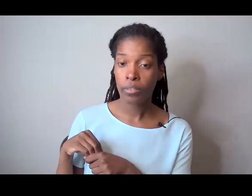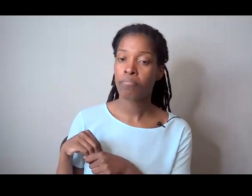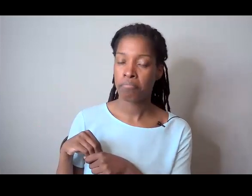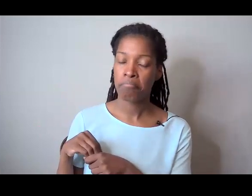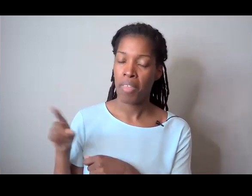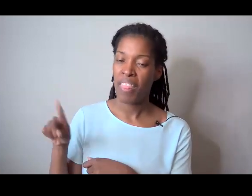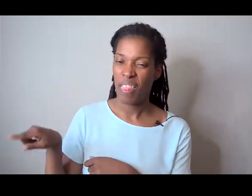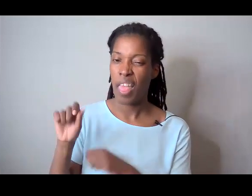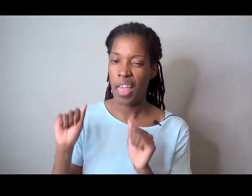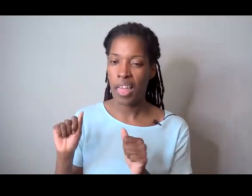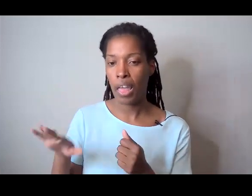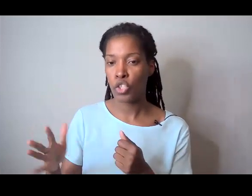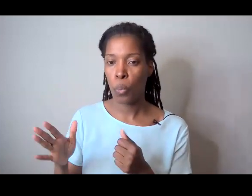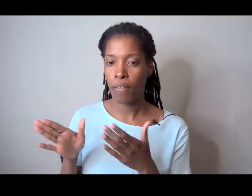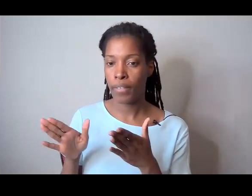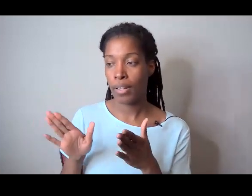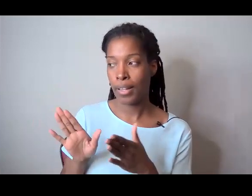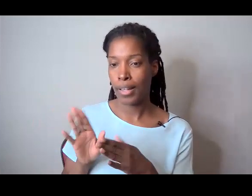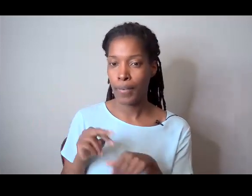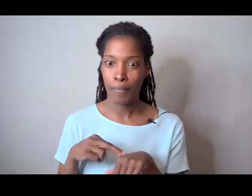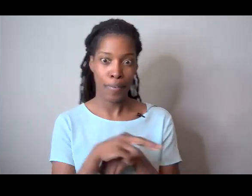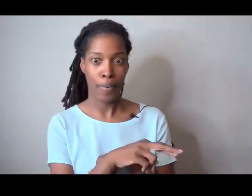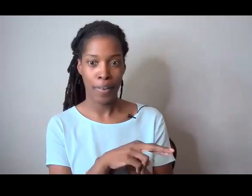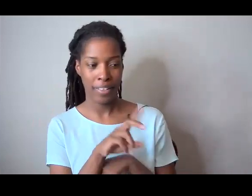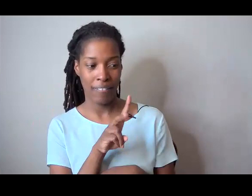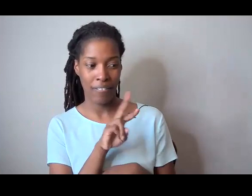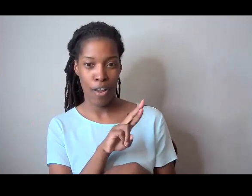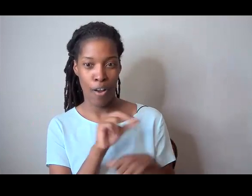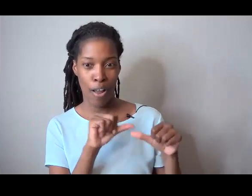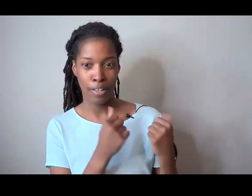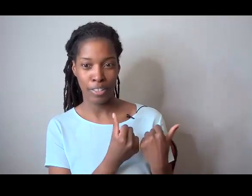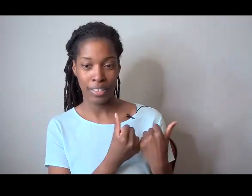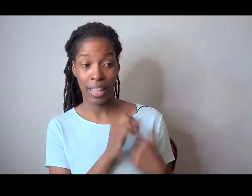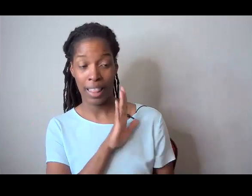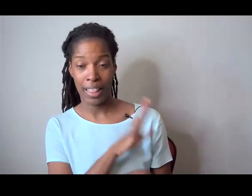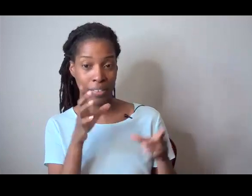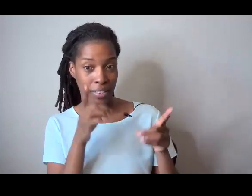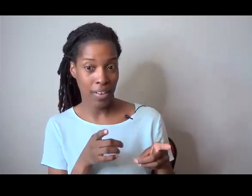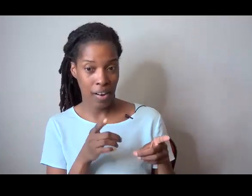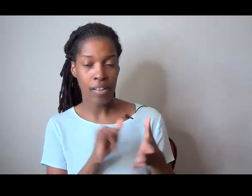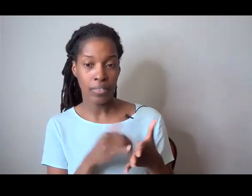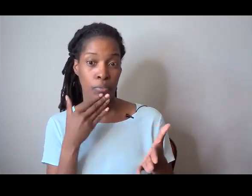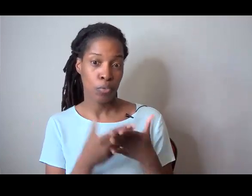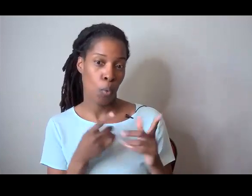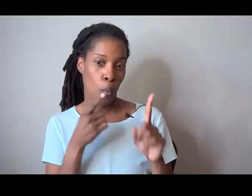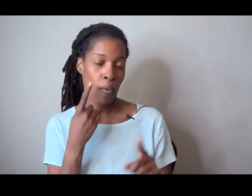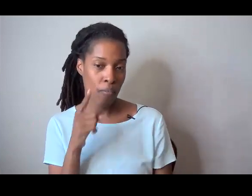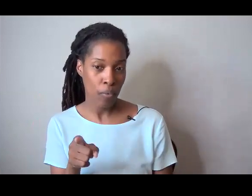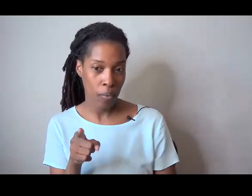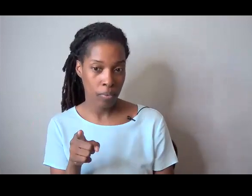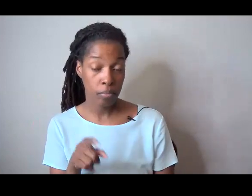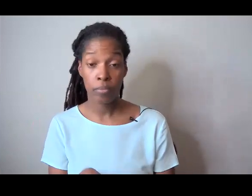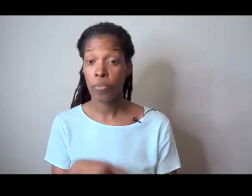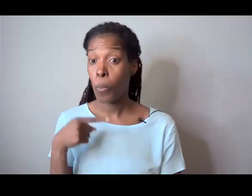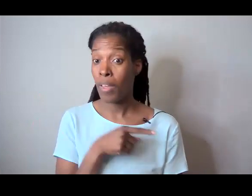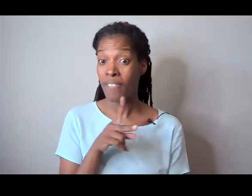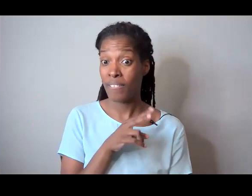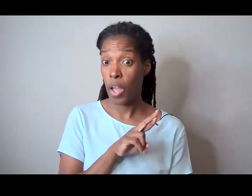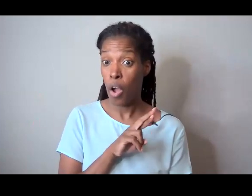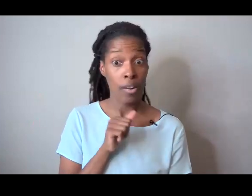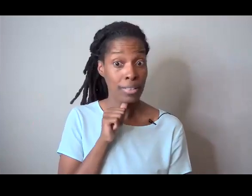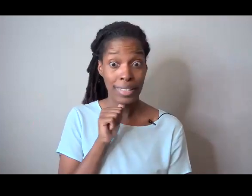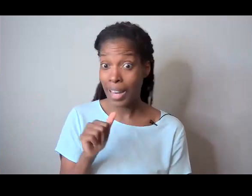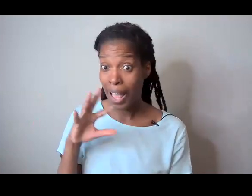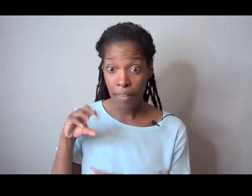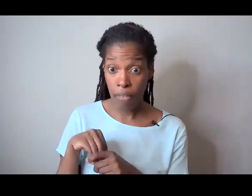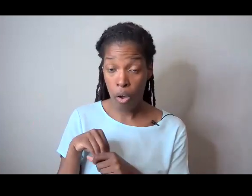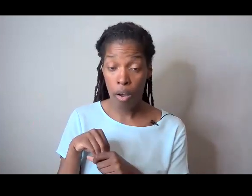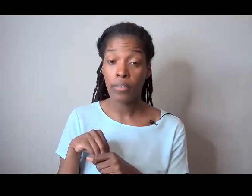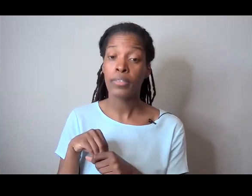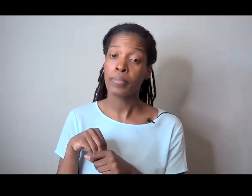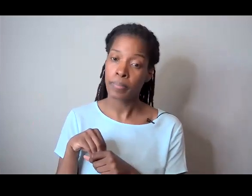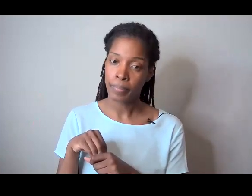They can ort of defer to the VR agencies decision that it's a good goal for you. You'll need to provide